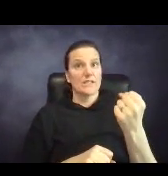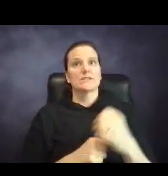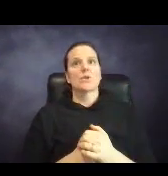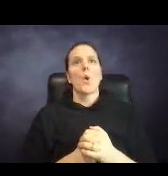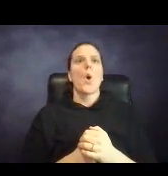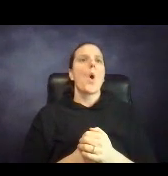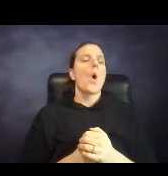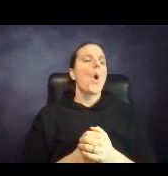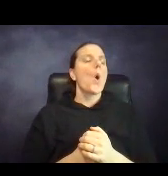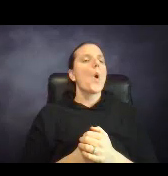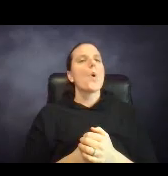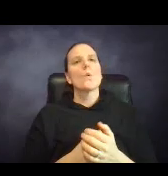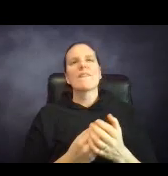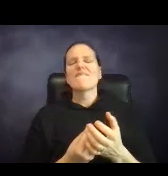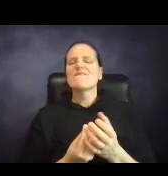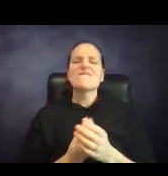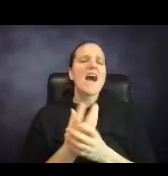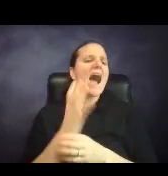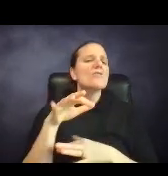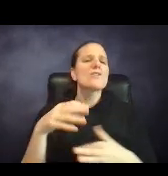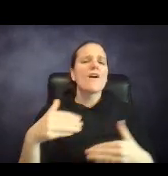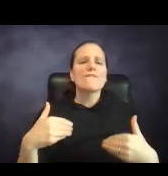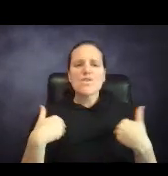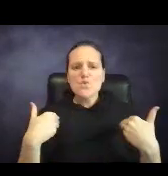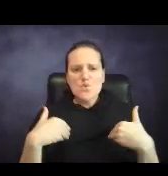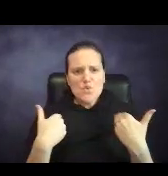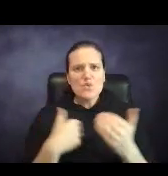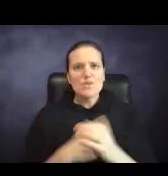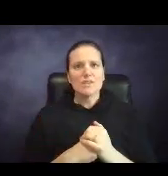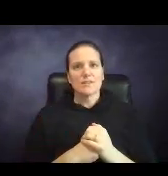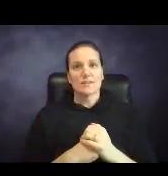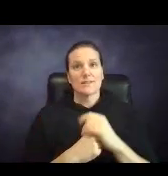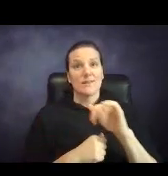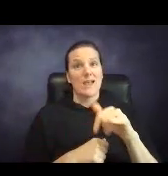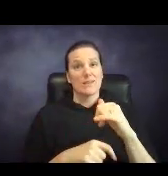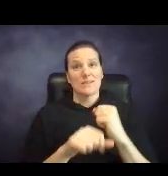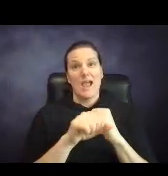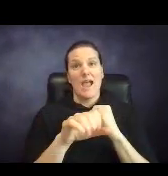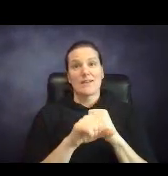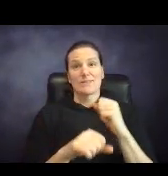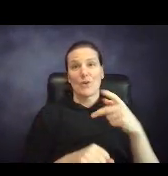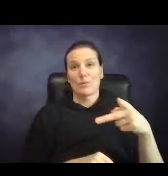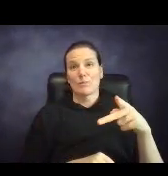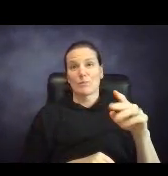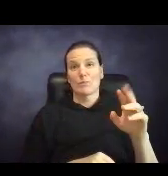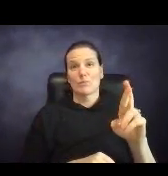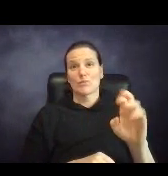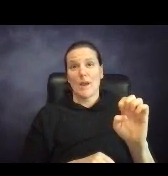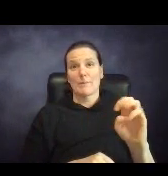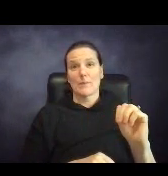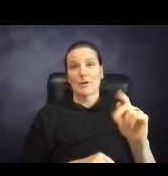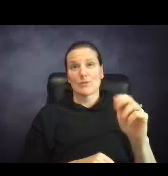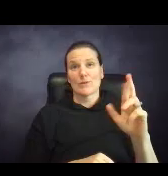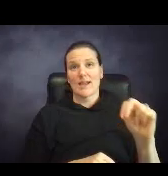And so this is, you know, one of the ads that for, for Premarin was like a woman, a midlife woman celebrating and happy.